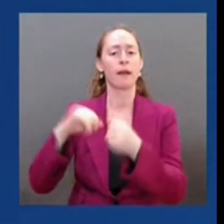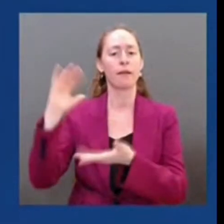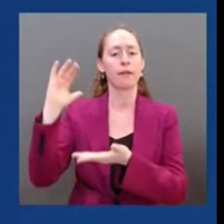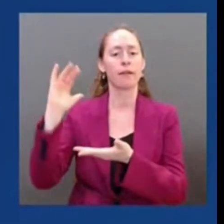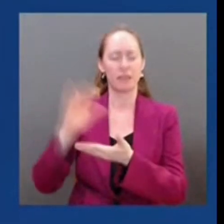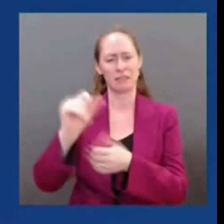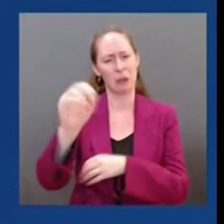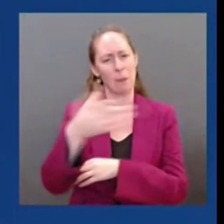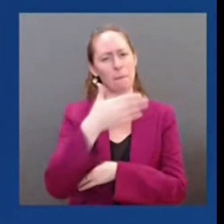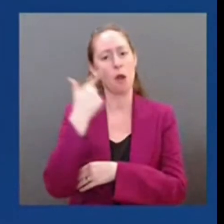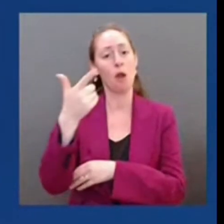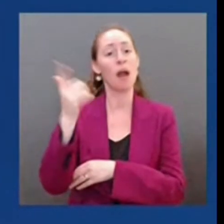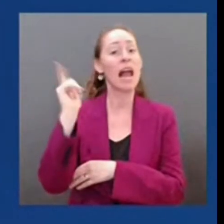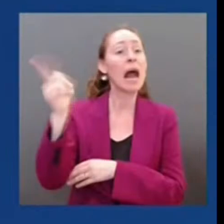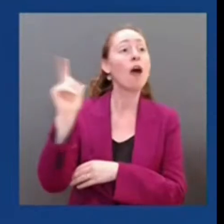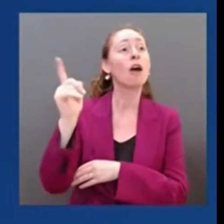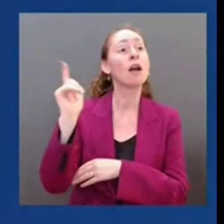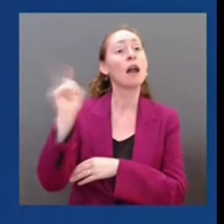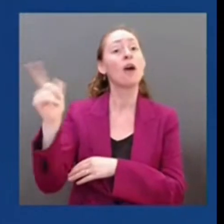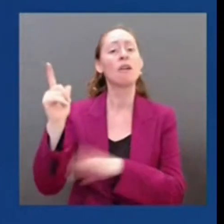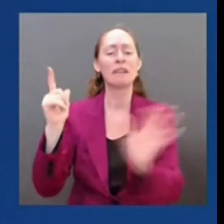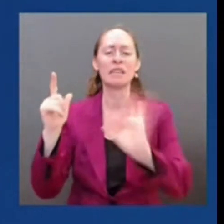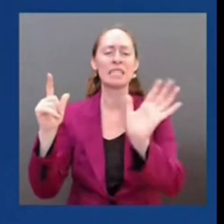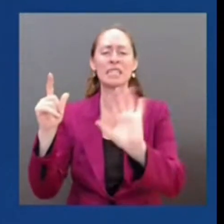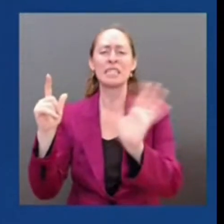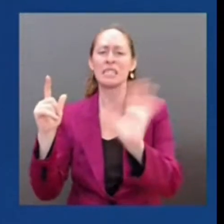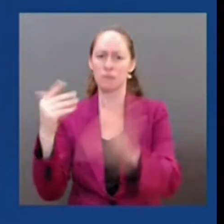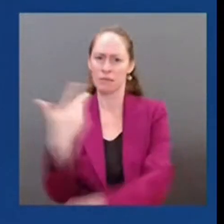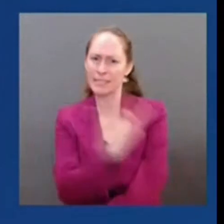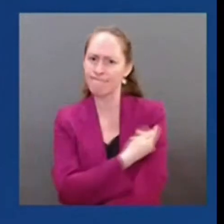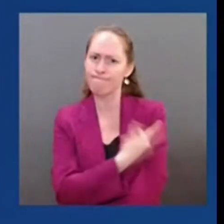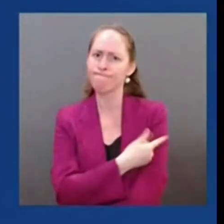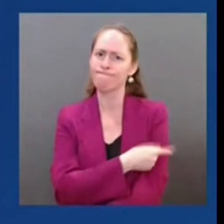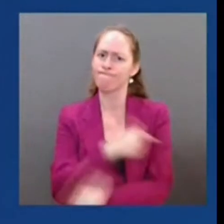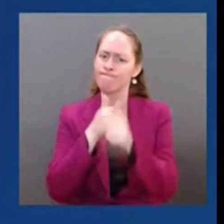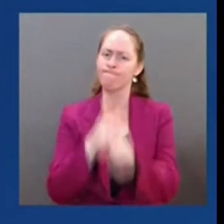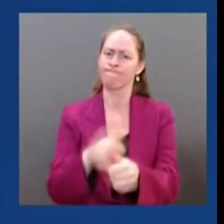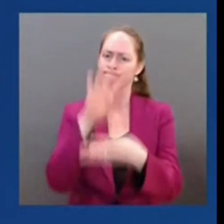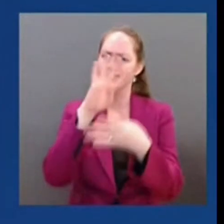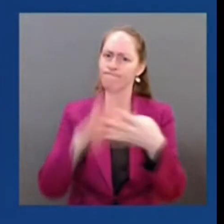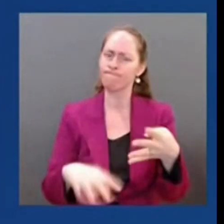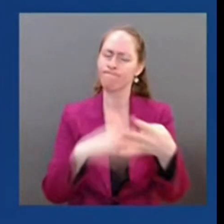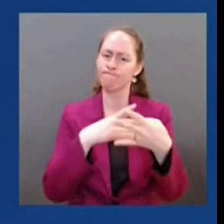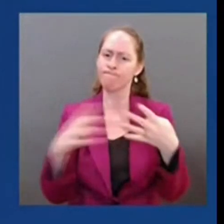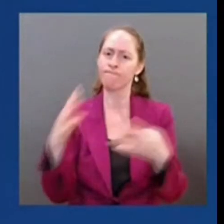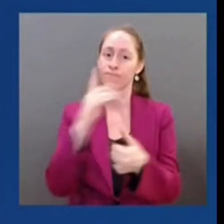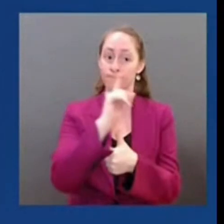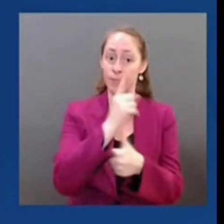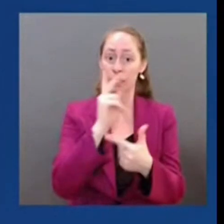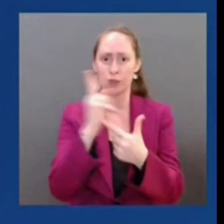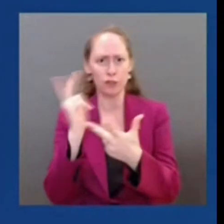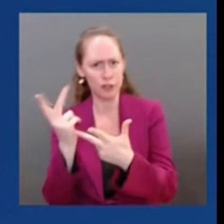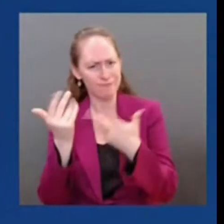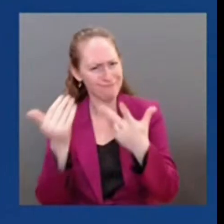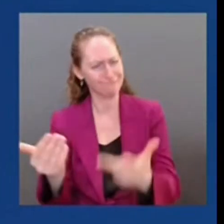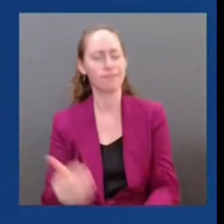HOWEVER, IMMUNITY DOES WANE AND THAT'S WHY IT'S SO IMPORTANT TO STAY UP TO DATE WITH VACCINES